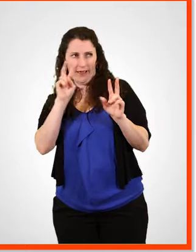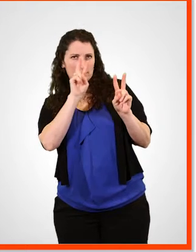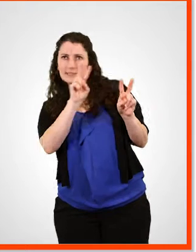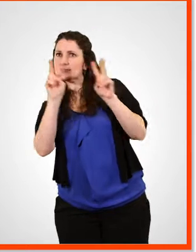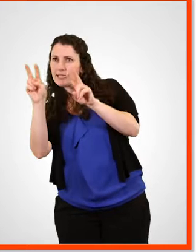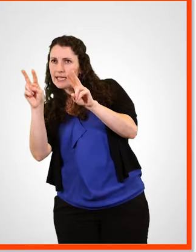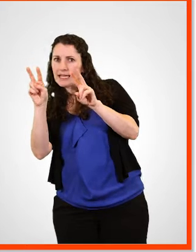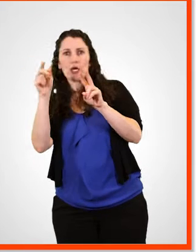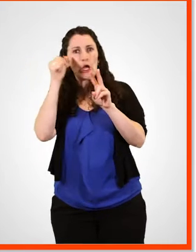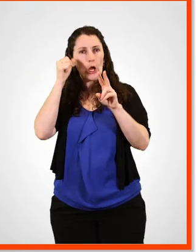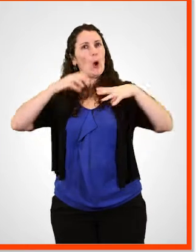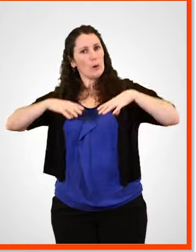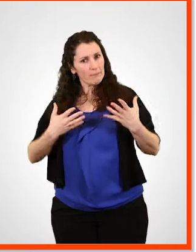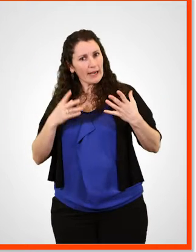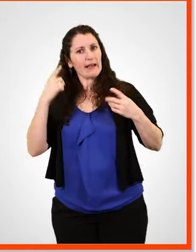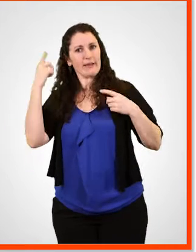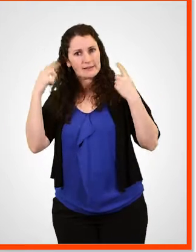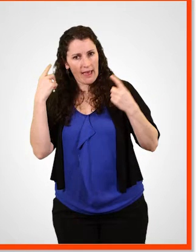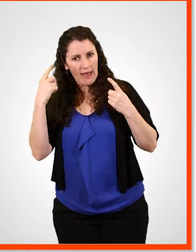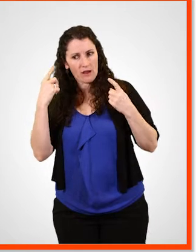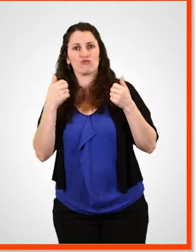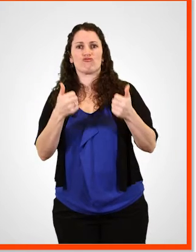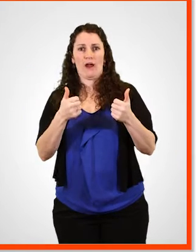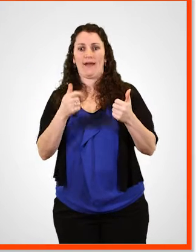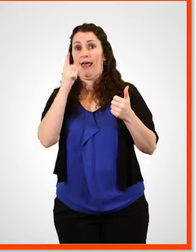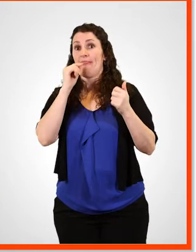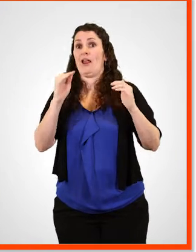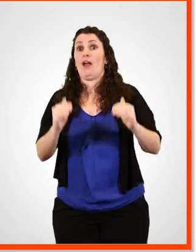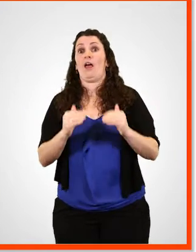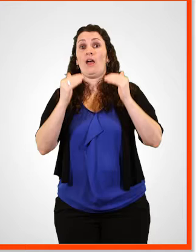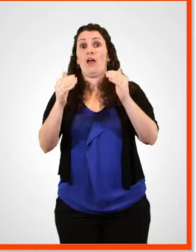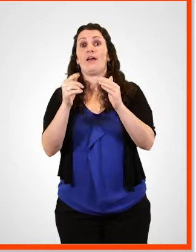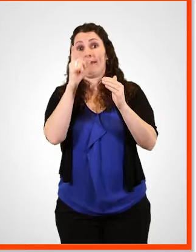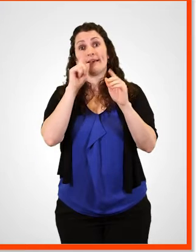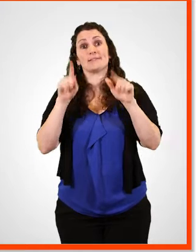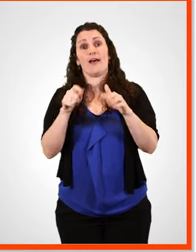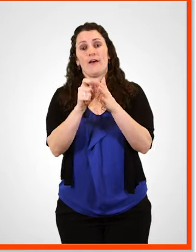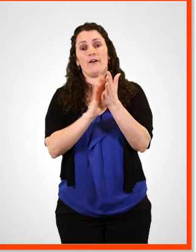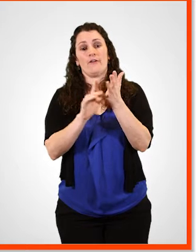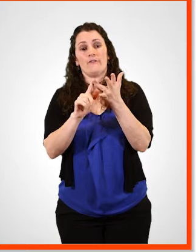we can move into instruction in phonemic decoding. What we often find is young children, they know those letters,